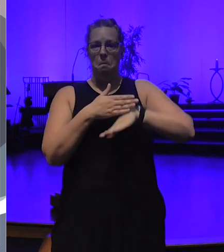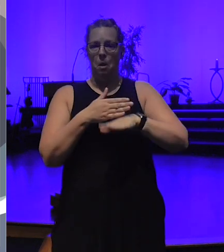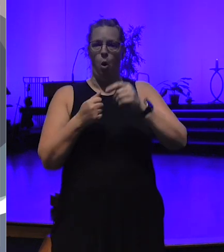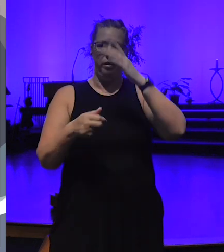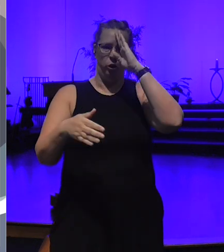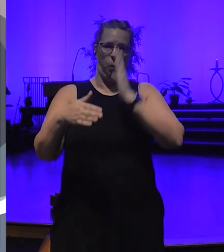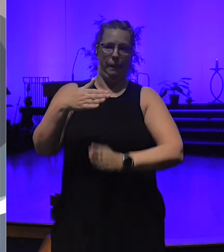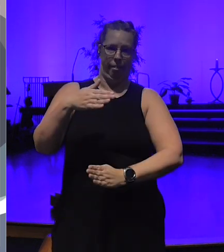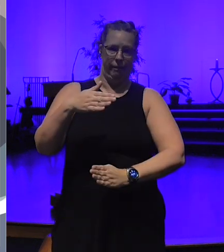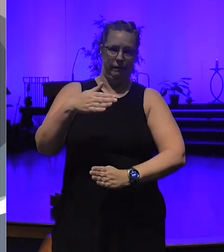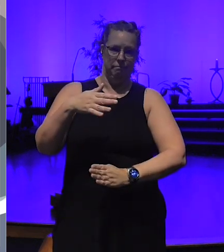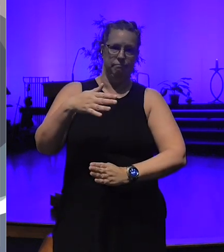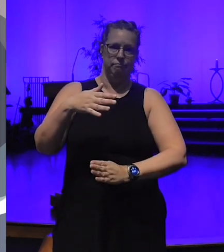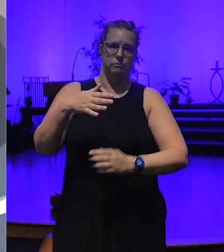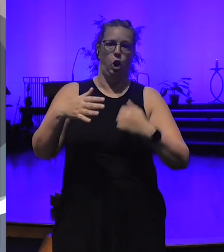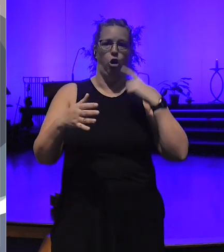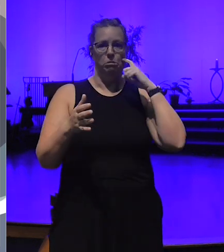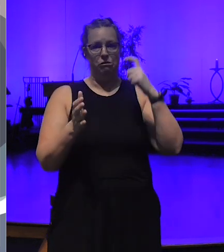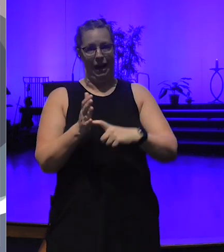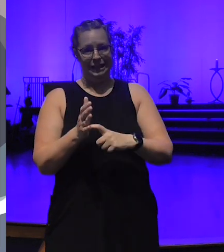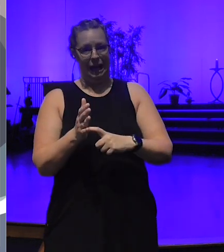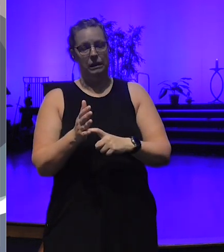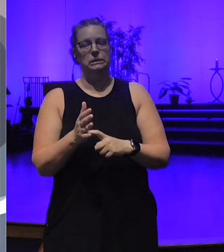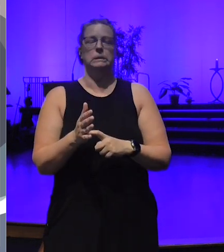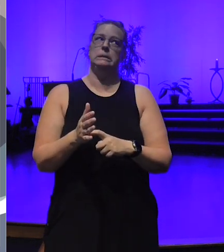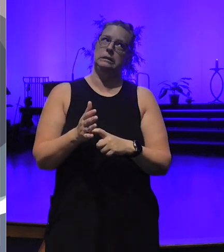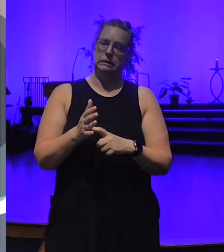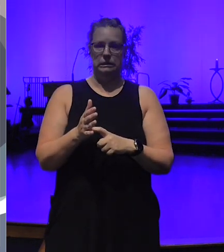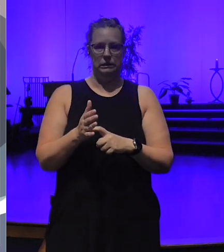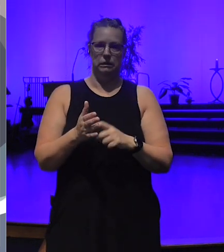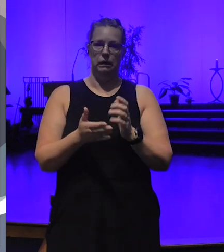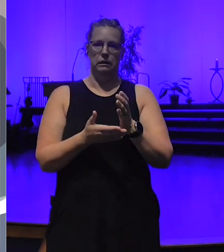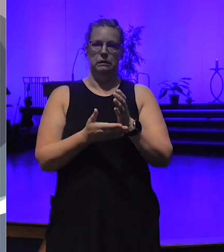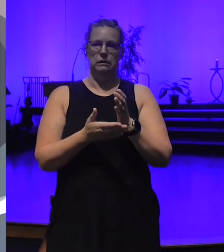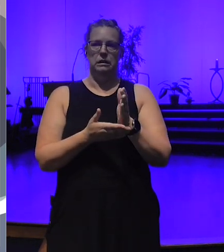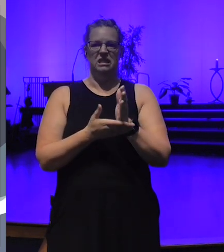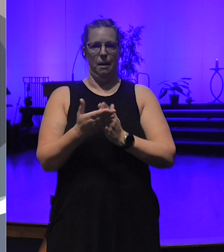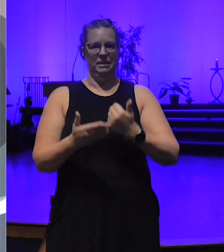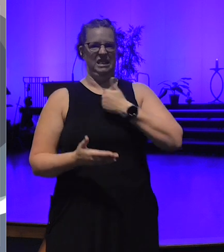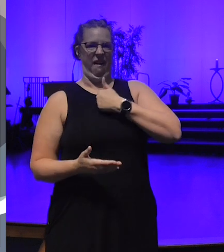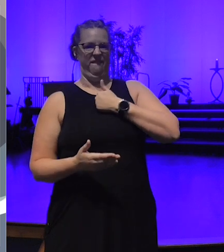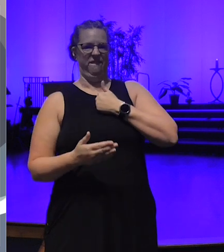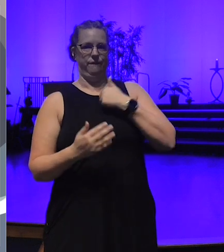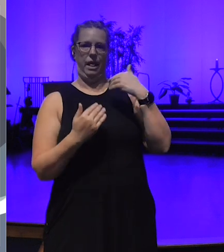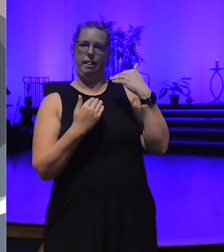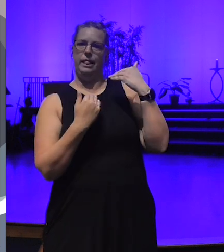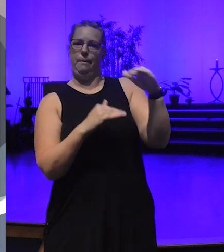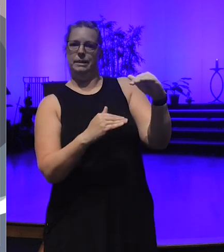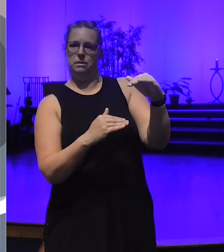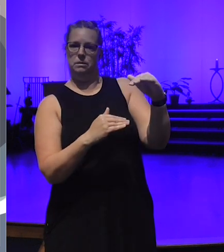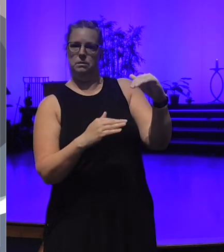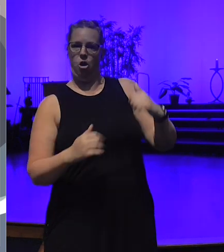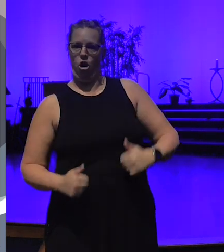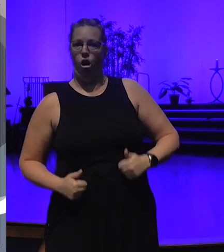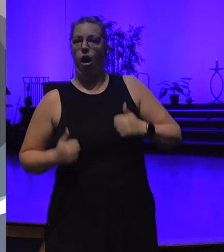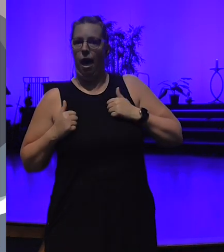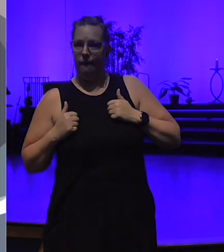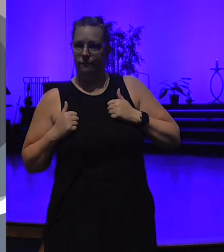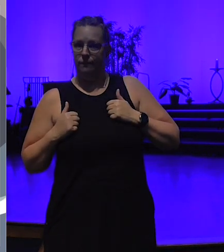recognize that we may be placing some self-imposed limitations on our lives and we recognize together